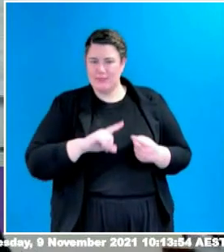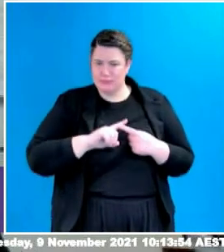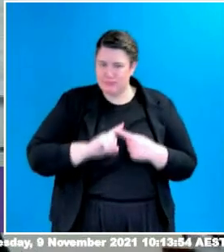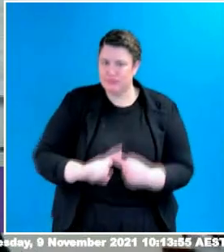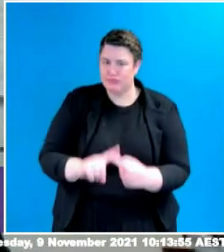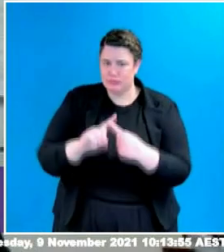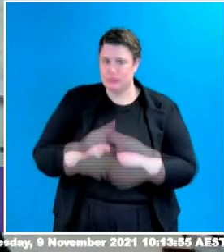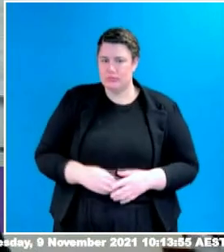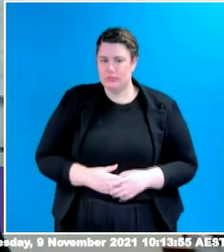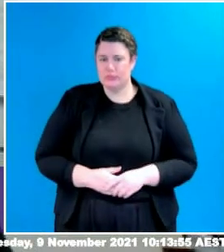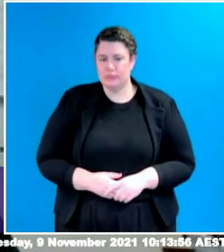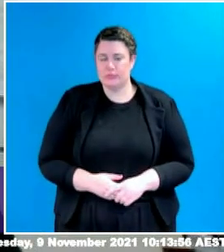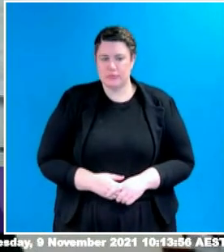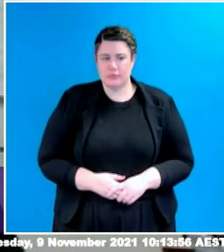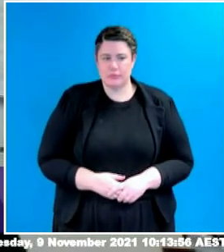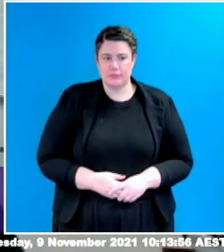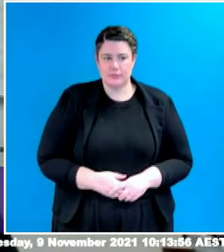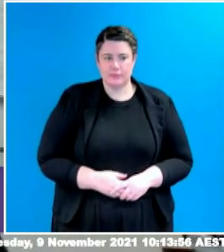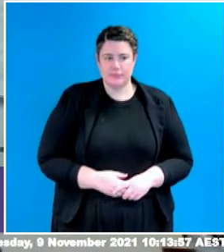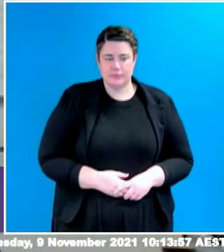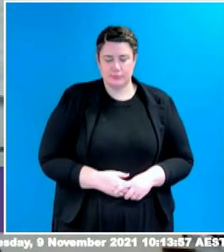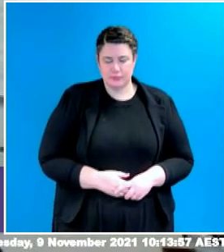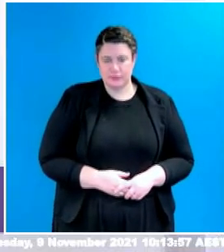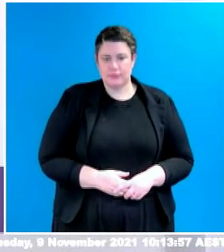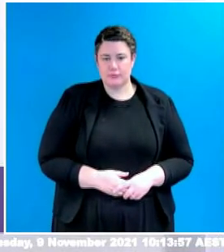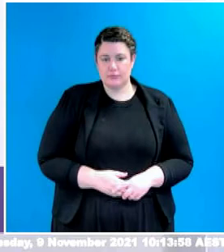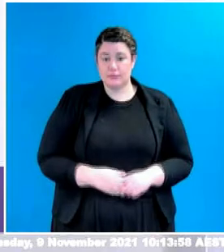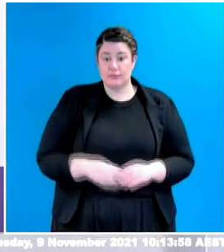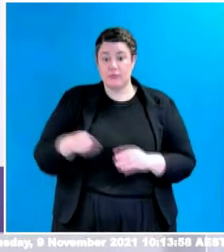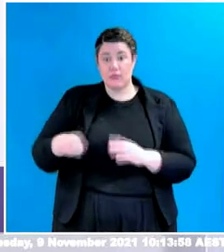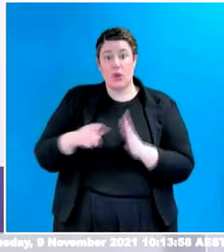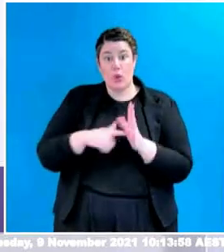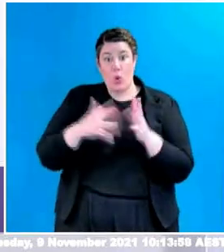The Act says it is unlawful for a public authority to act in a way